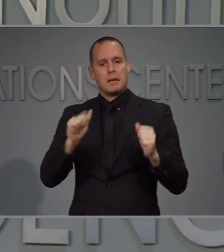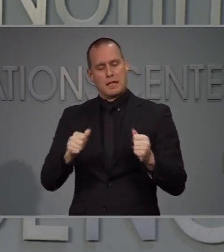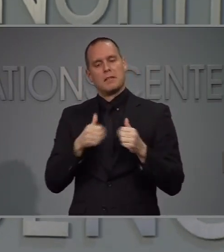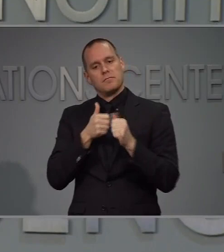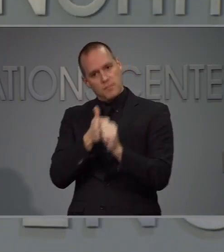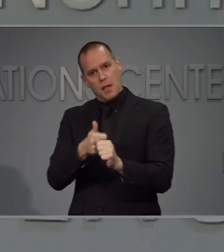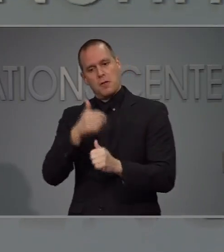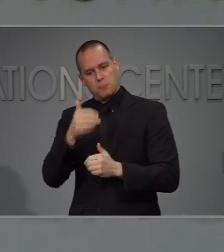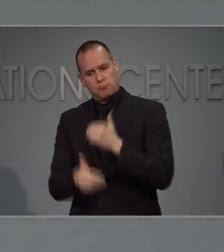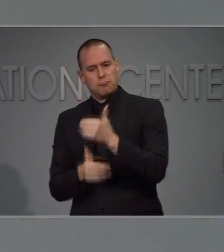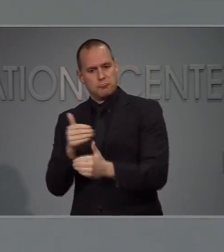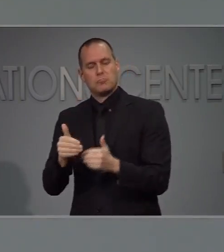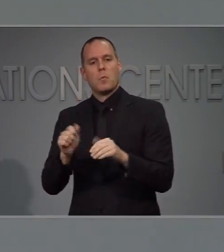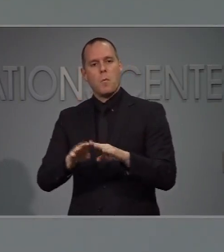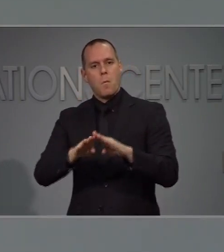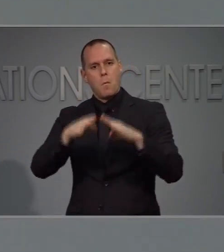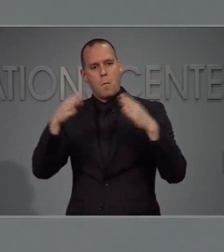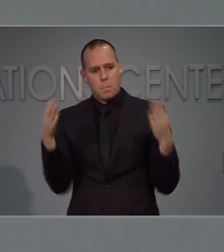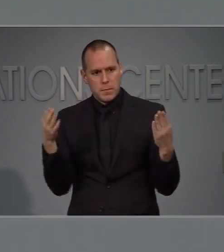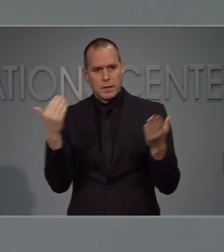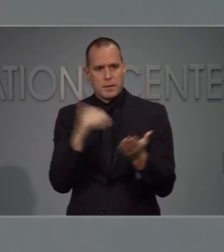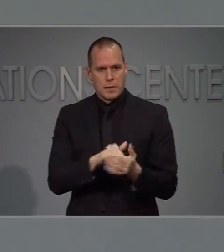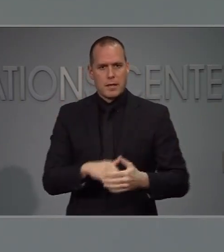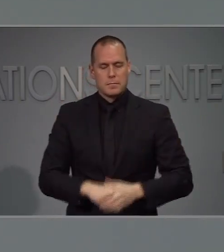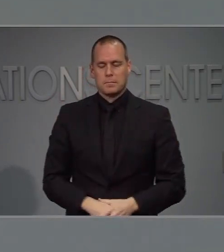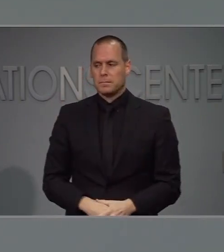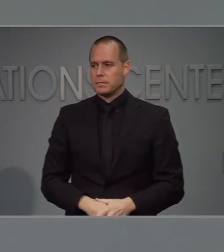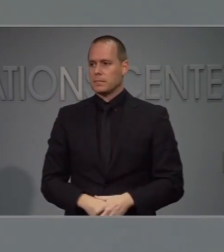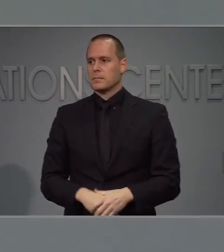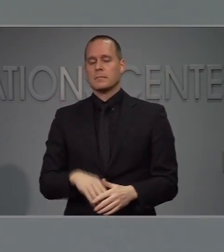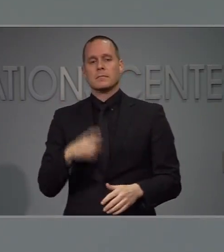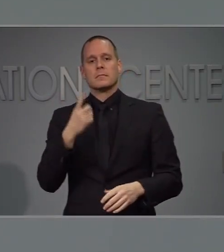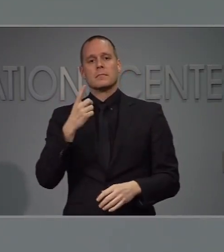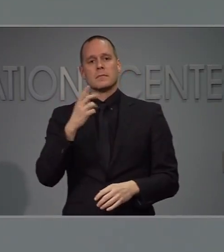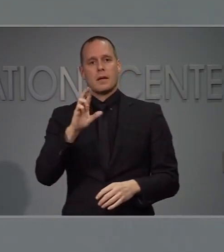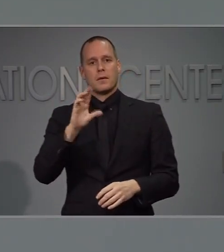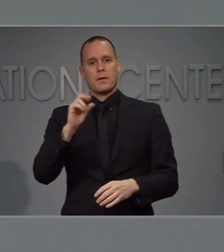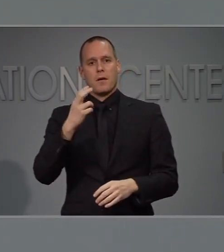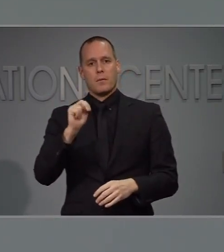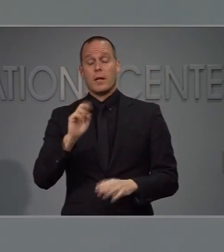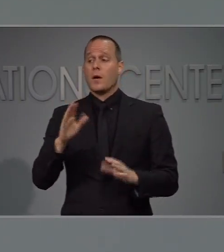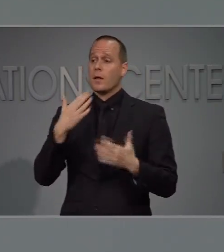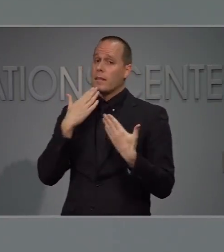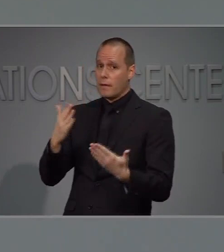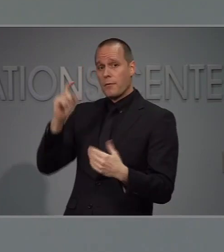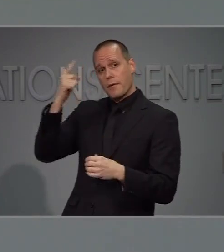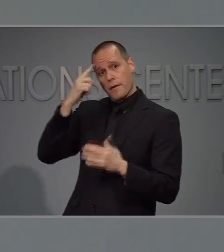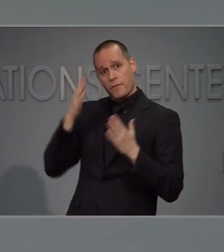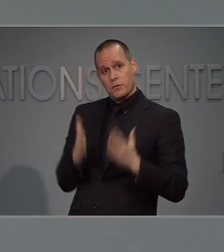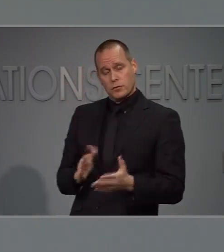THROUGH. ONCE WE HIT THE METRICS THAT DOCTOR COHEN IS